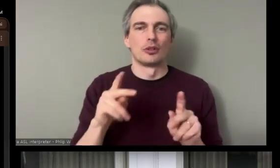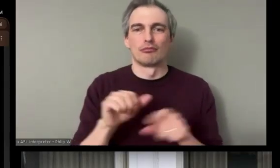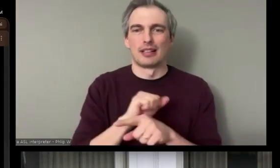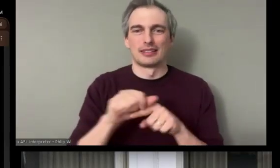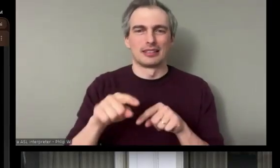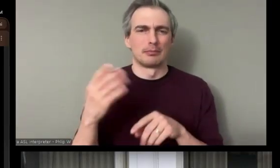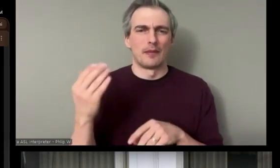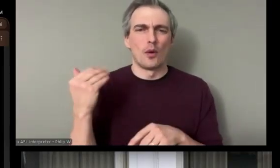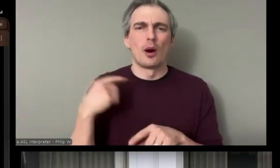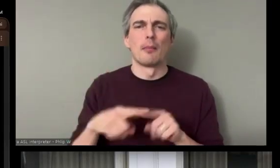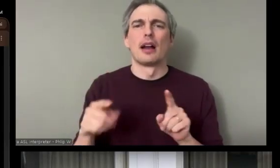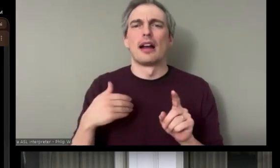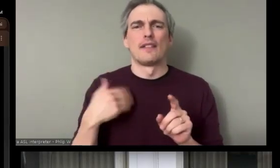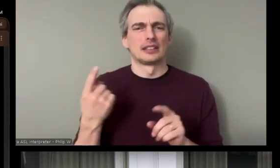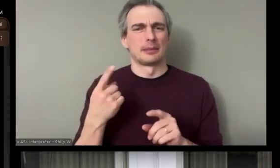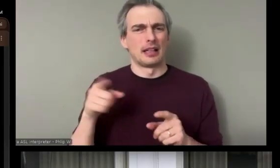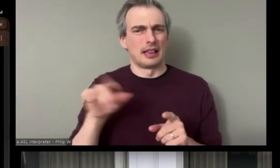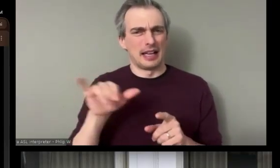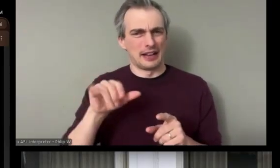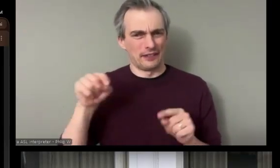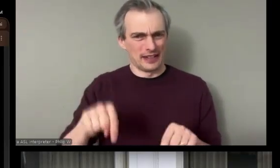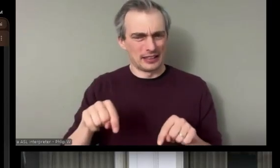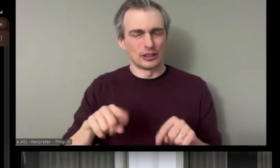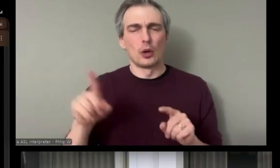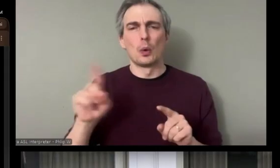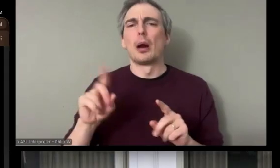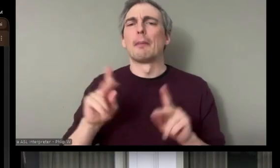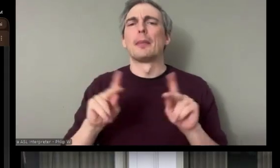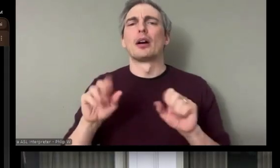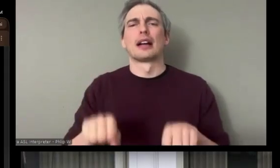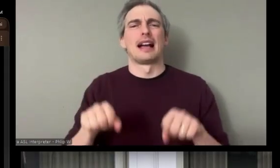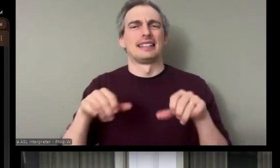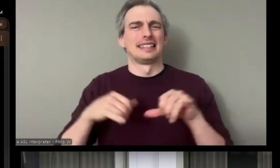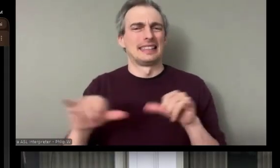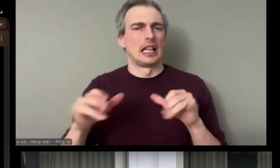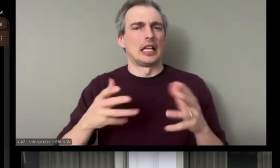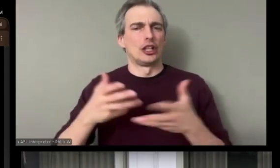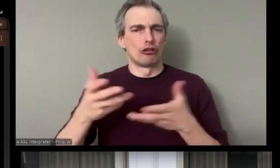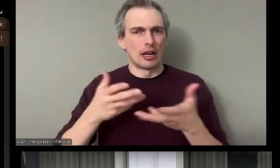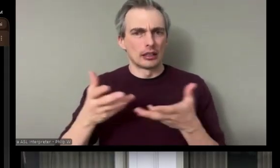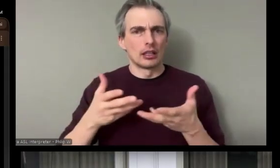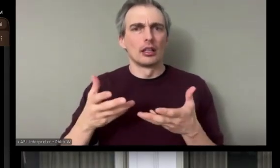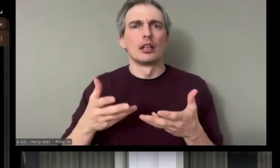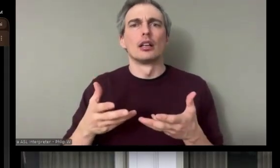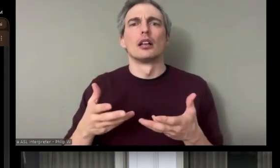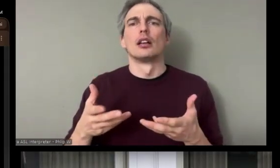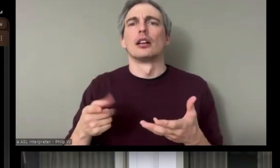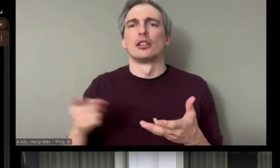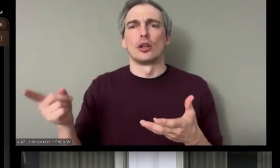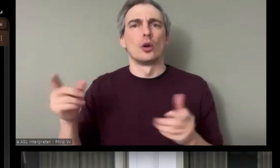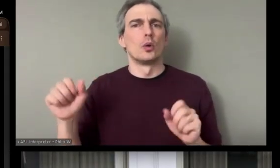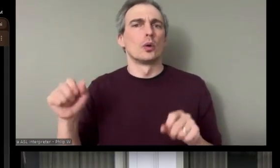something like this, where people could still interact, people are able to follow avatar's voices with the spatial sound.